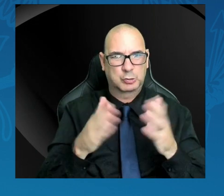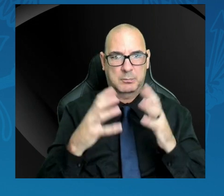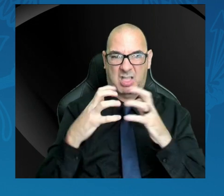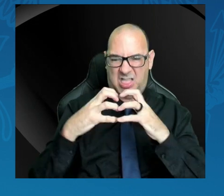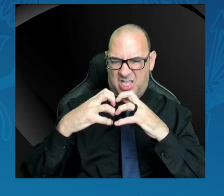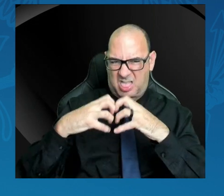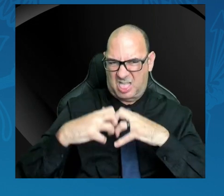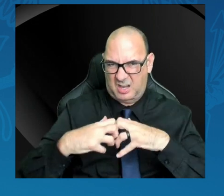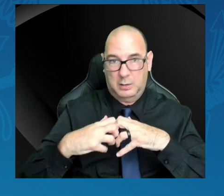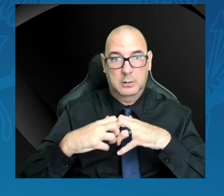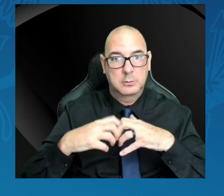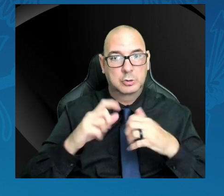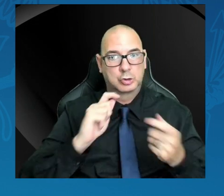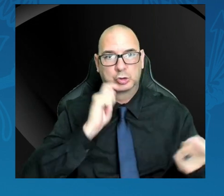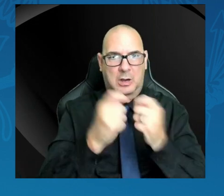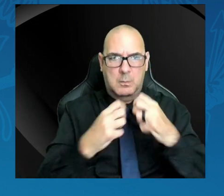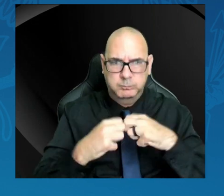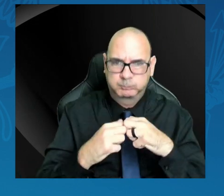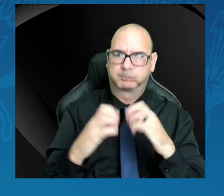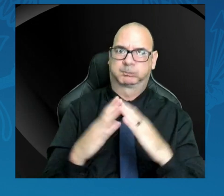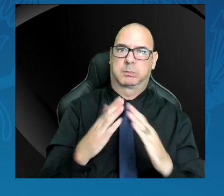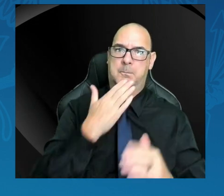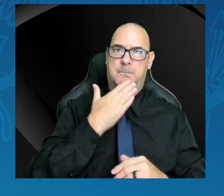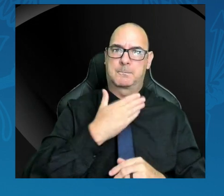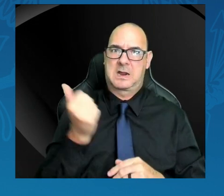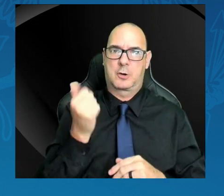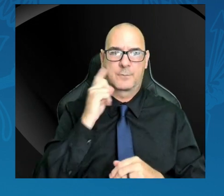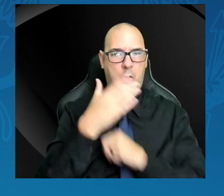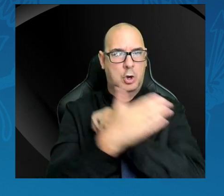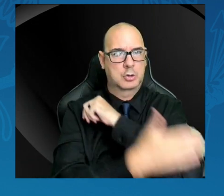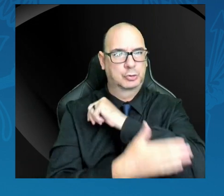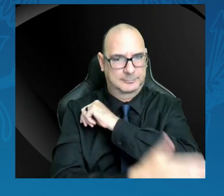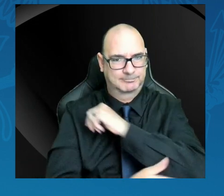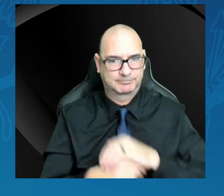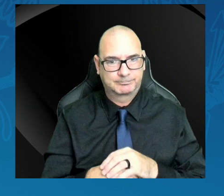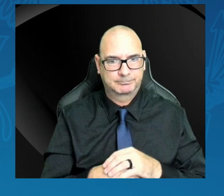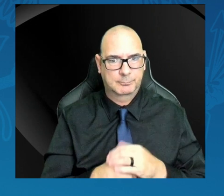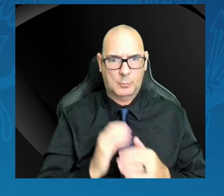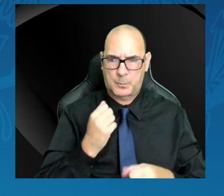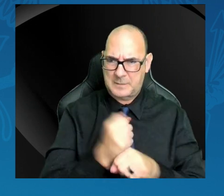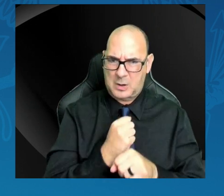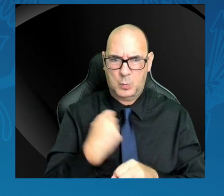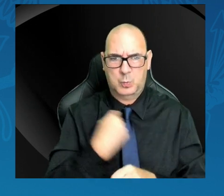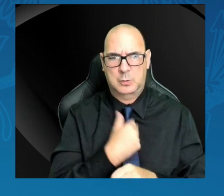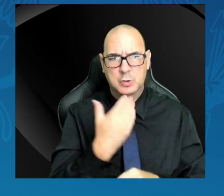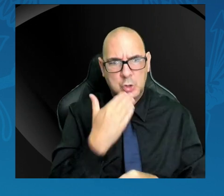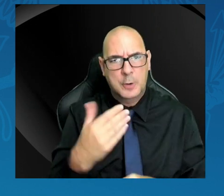It will create good paying jobs in communities across our nation.